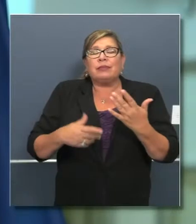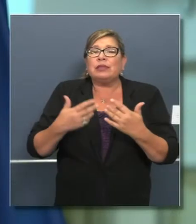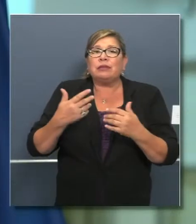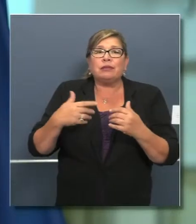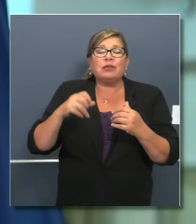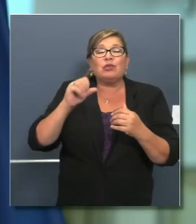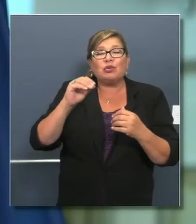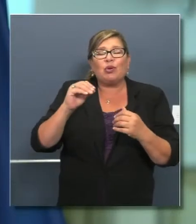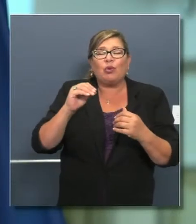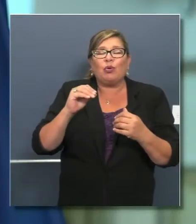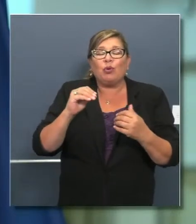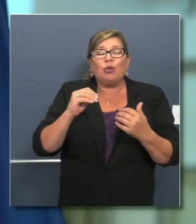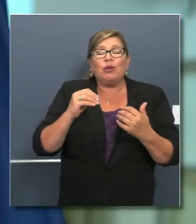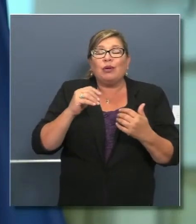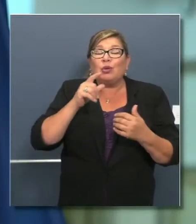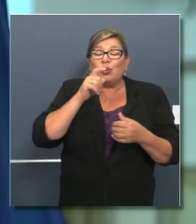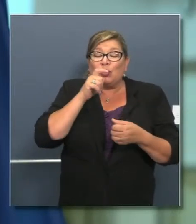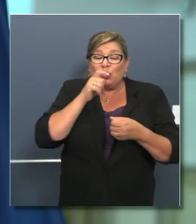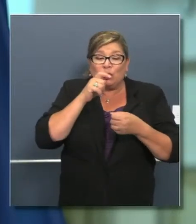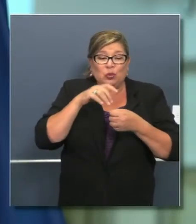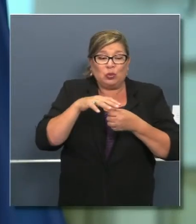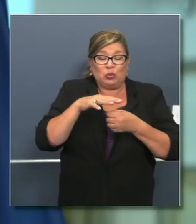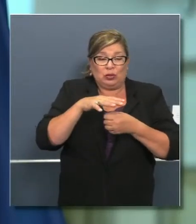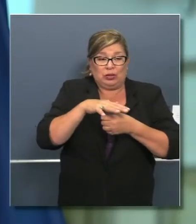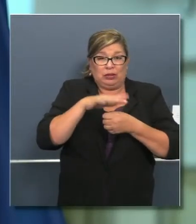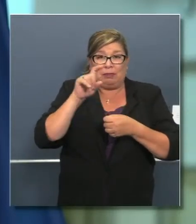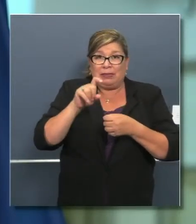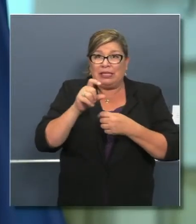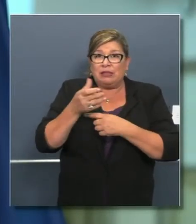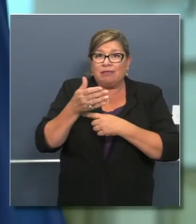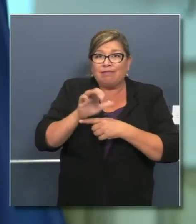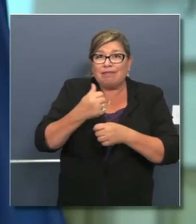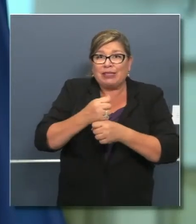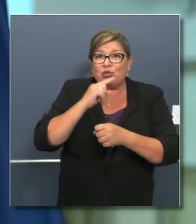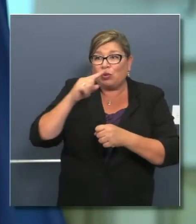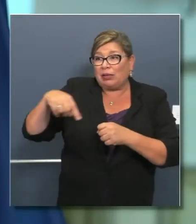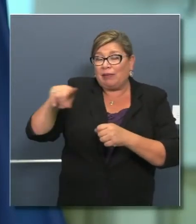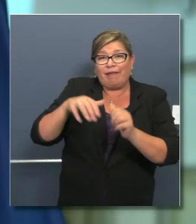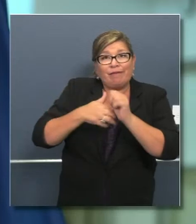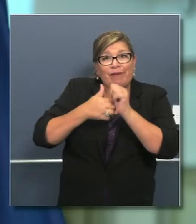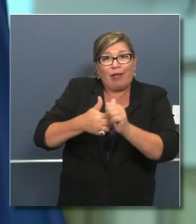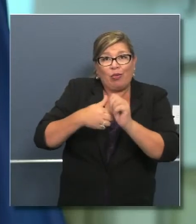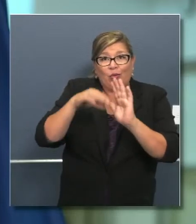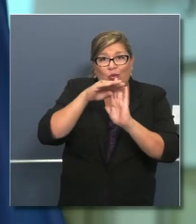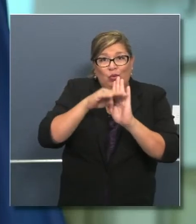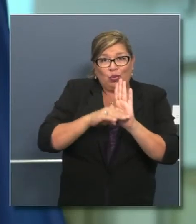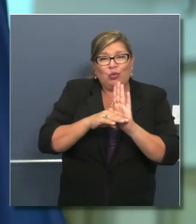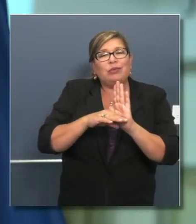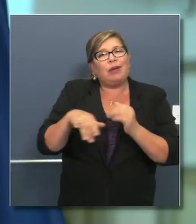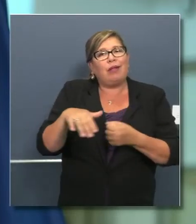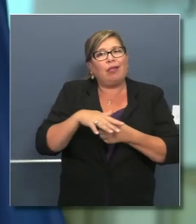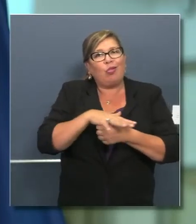around all of these rules and regulations that's the dominant framework of enforcement again not